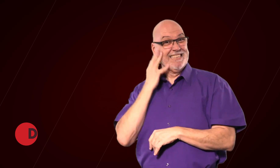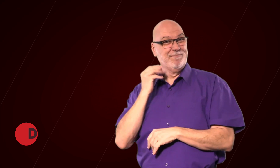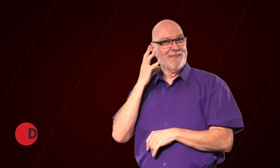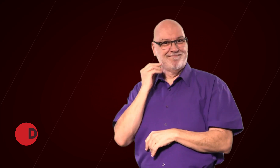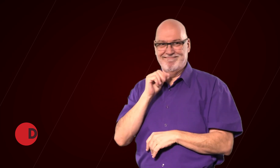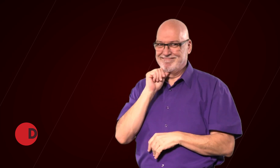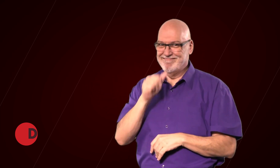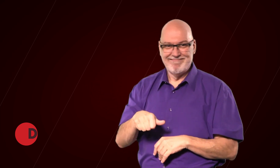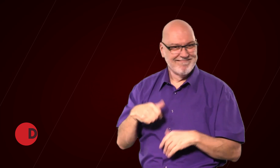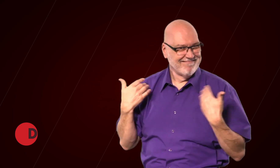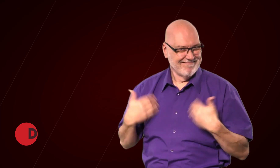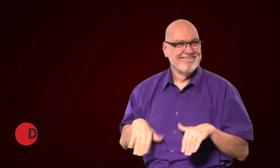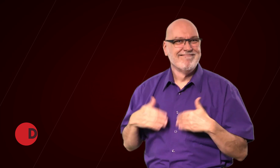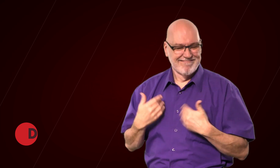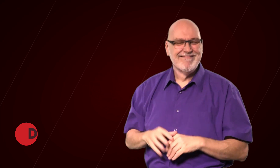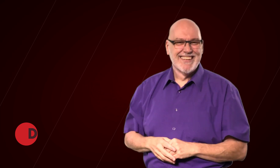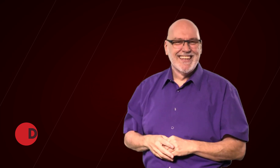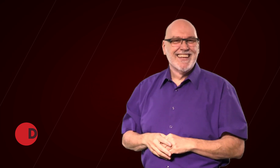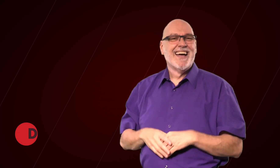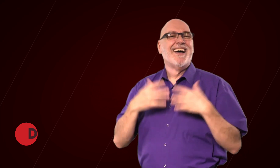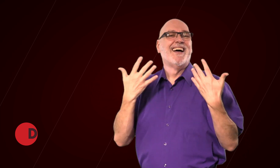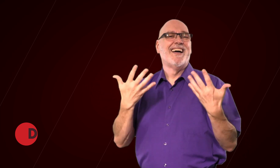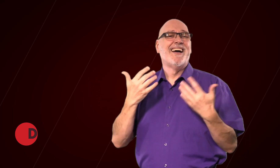competing in the Deaflympics.